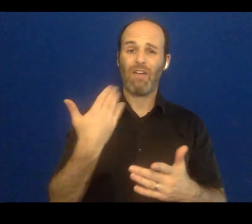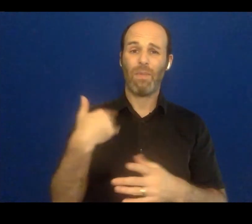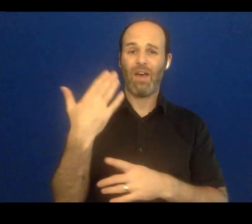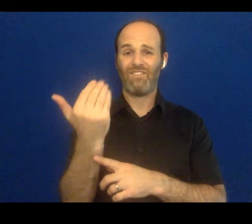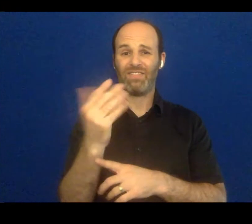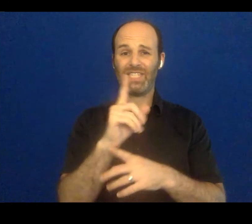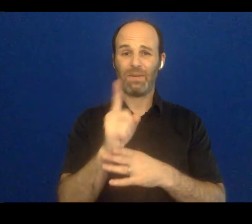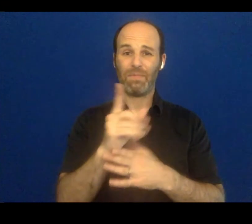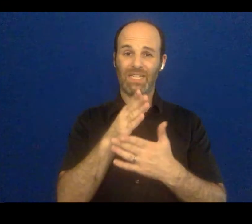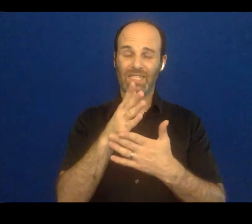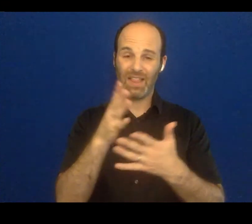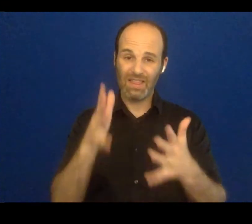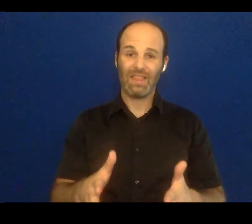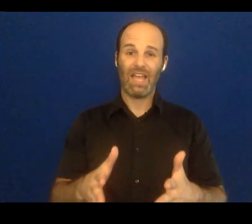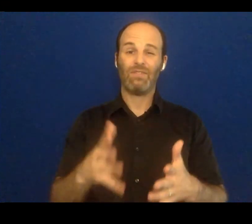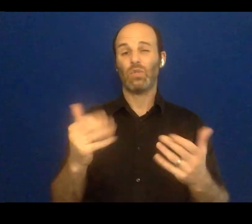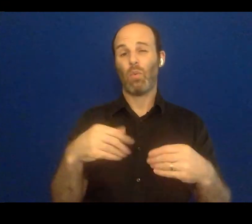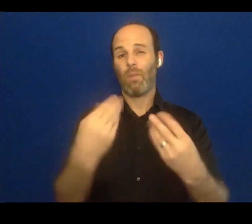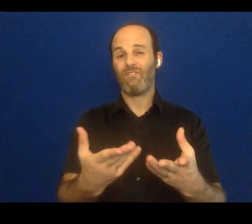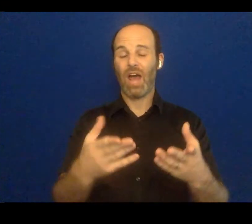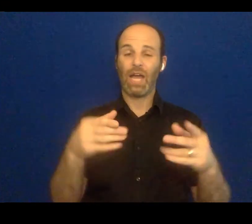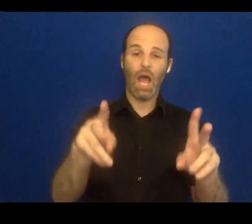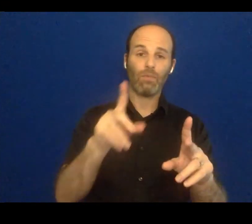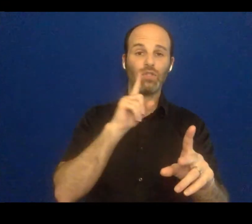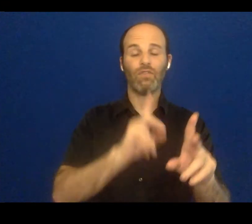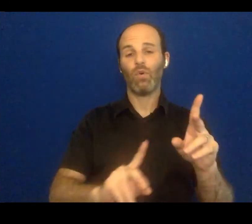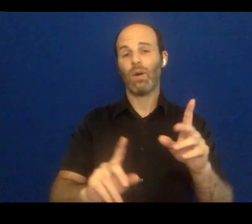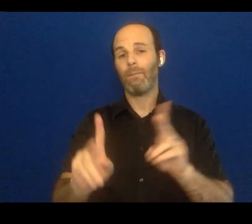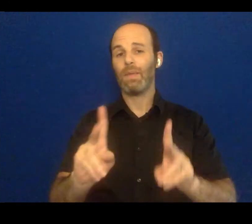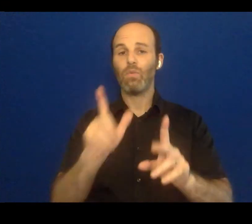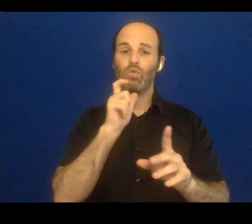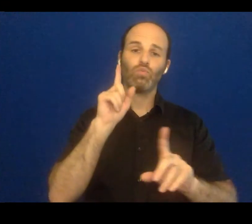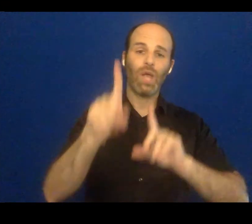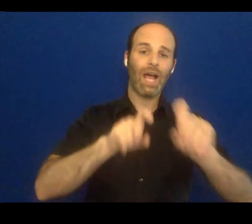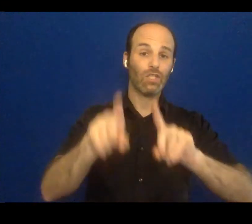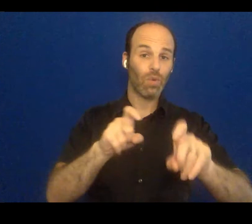WE HAVE 15 MINUTES LEFT. SO I WANT TO HAVE THE